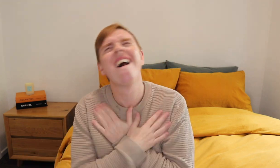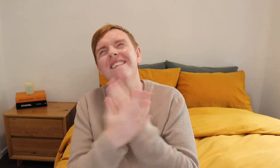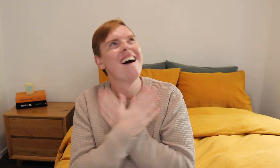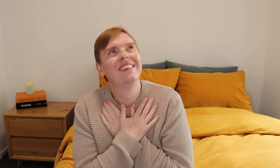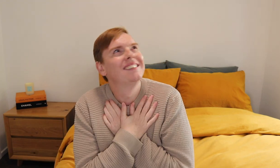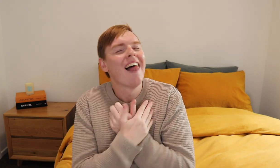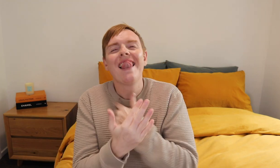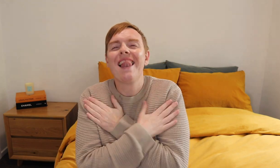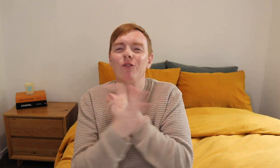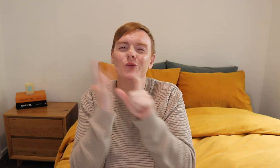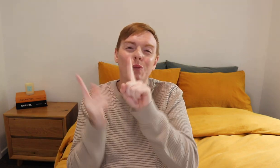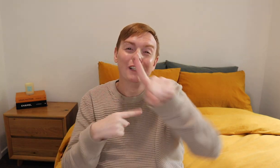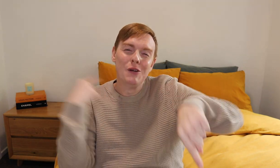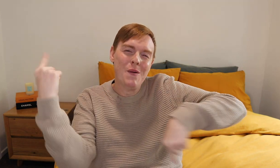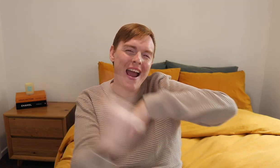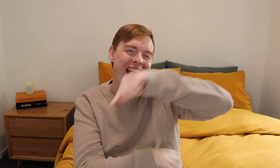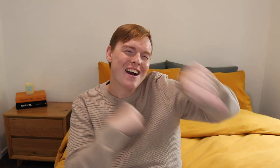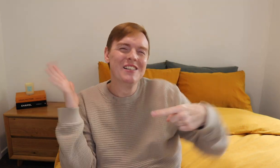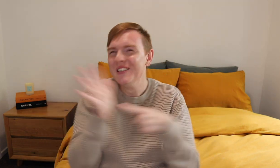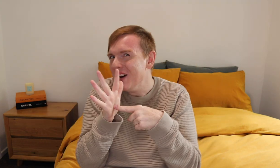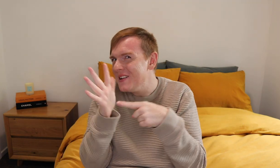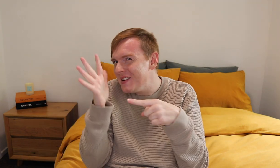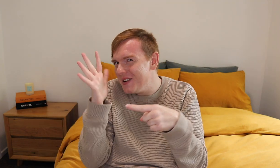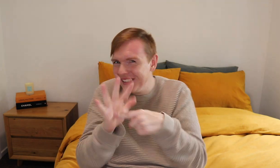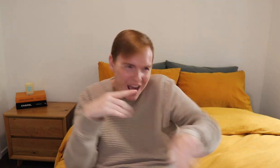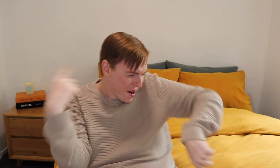I love to do Twirly Tuesday.